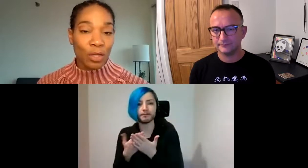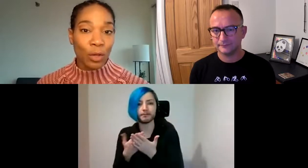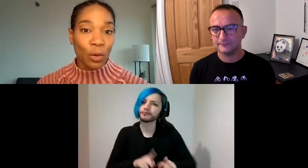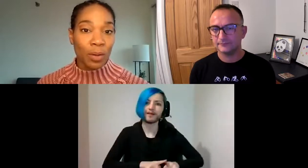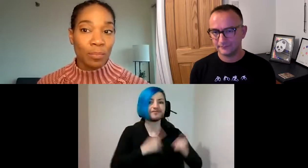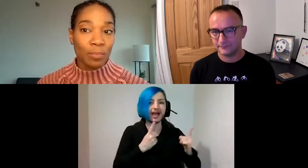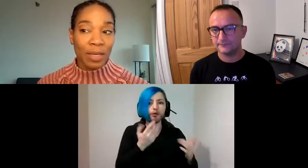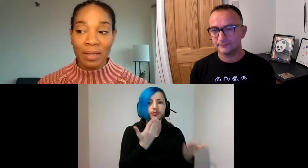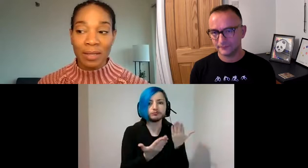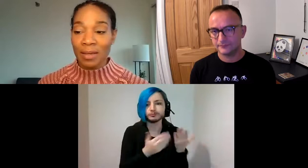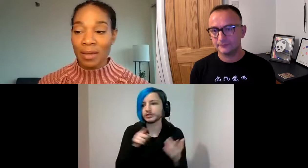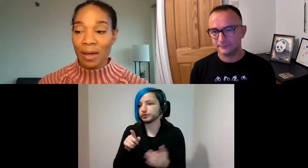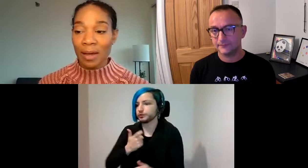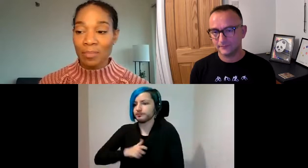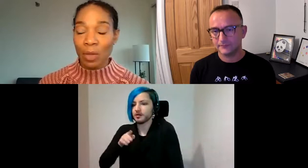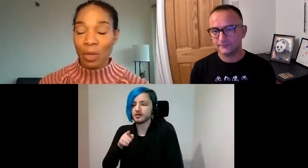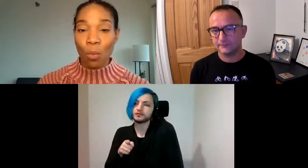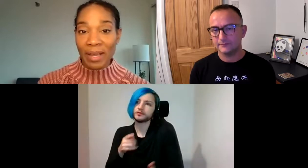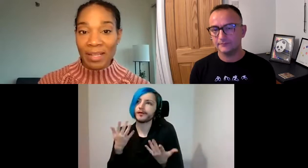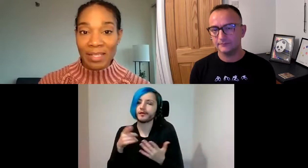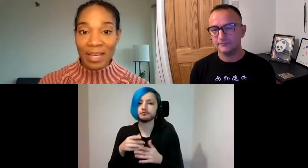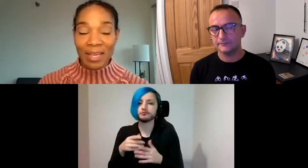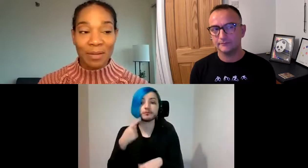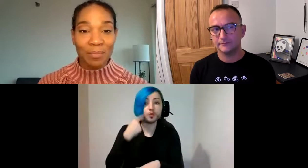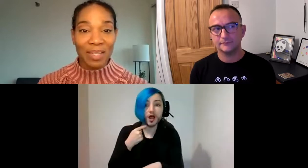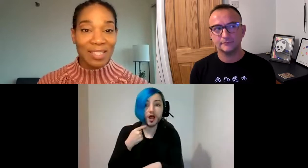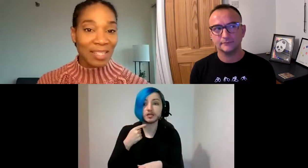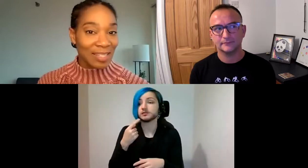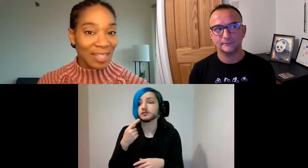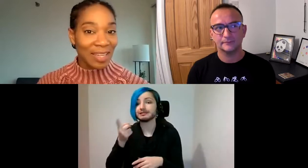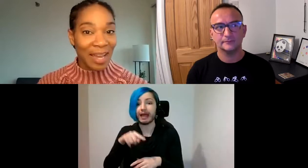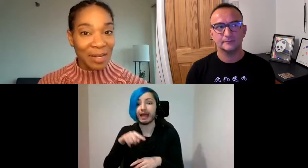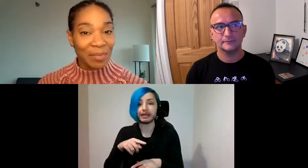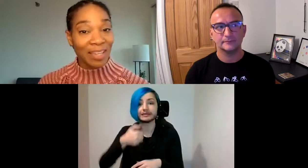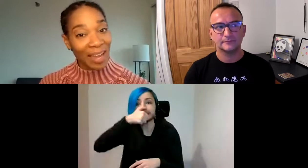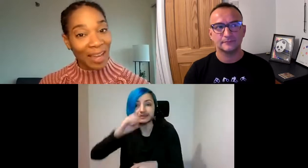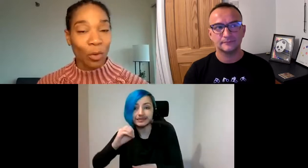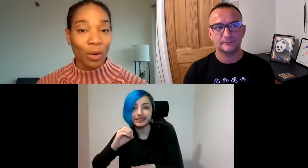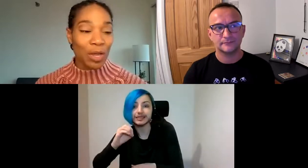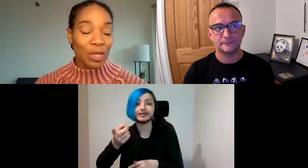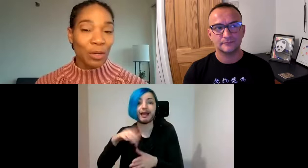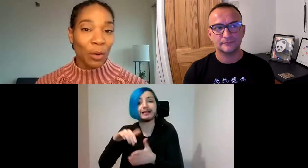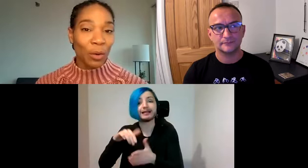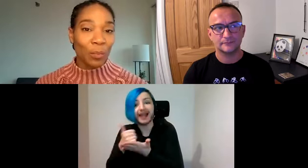being trans and being 16. These experiences are different it's the inter